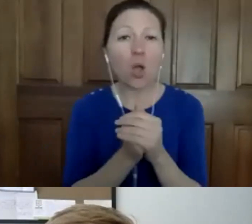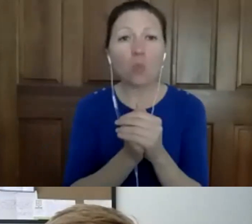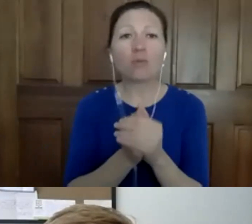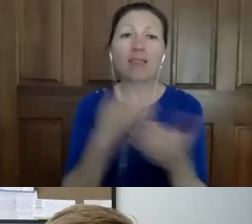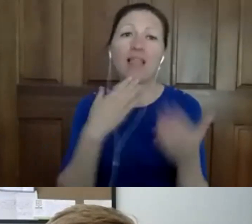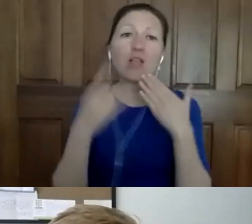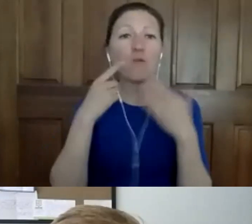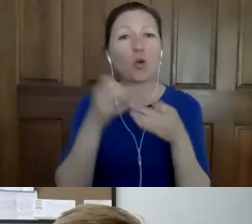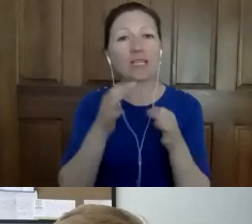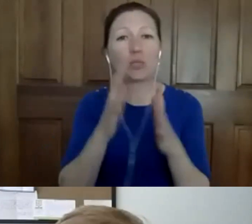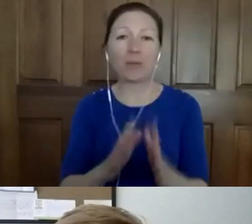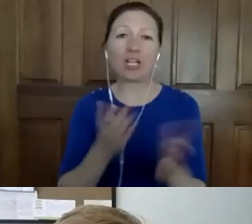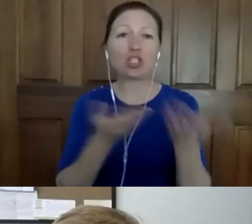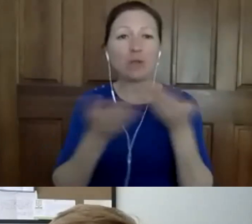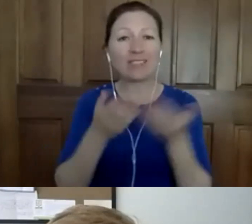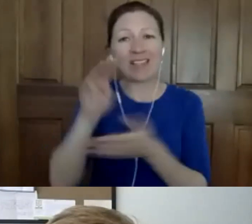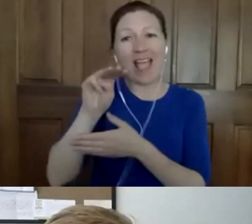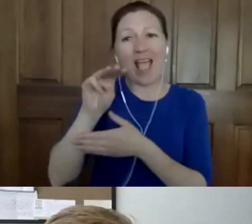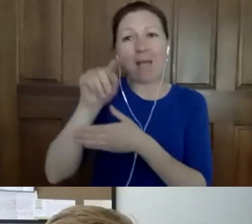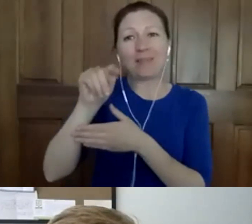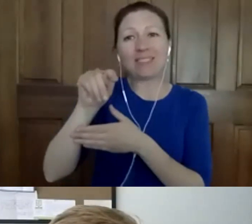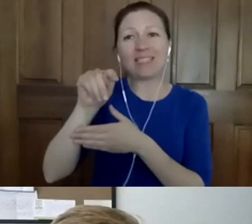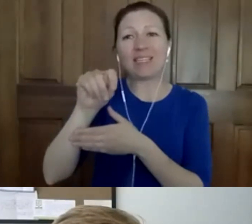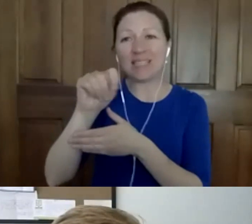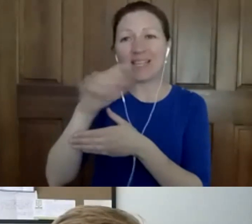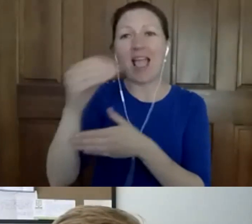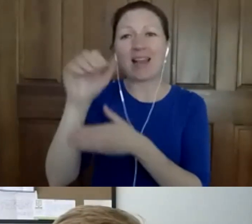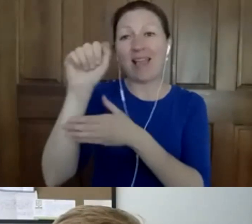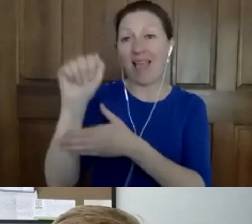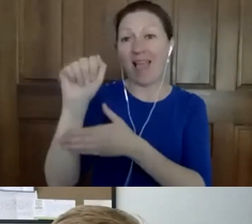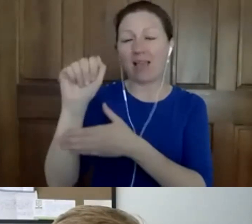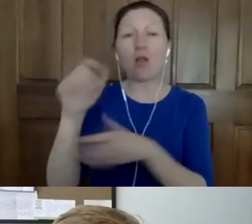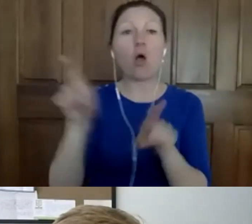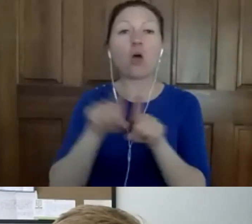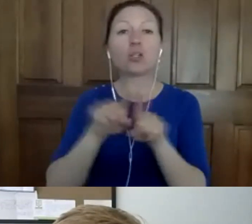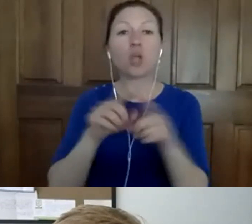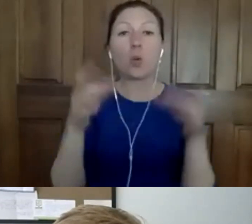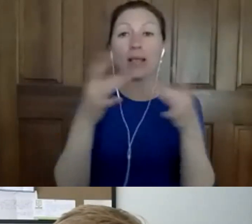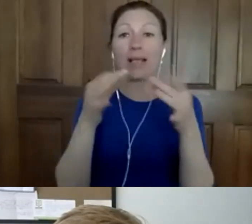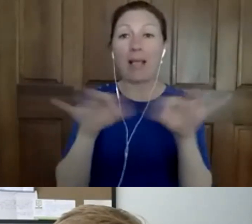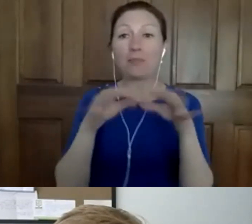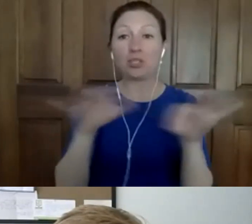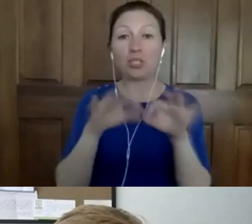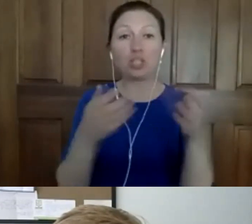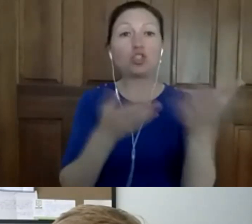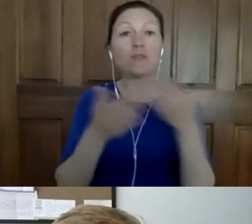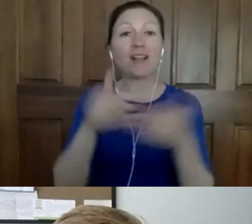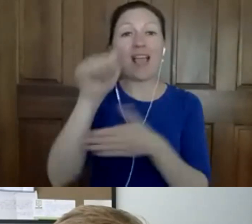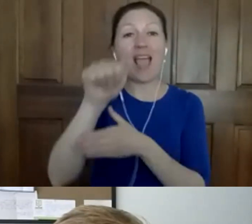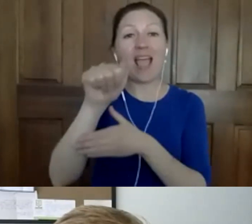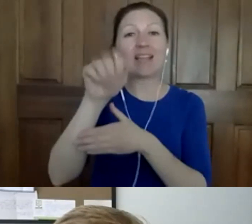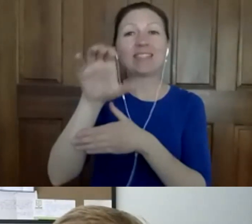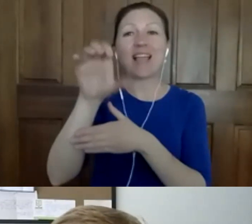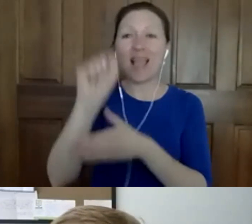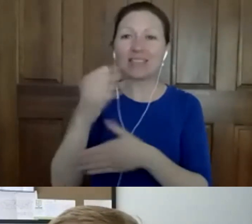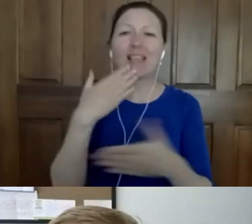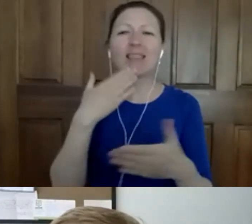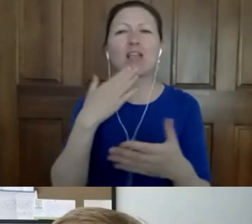service, MT and A and we also, our captioning service, ACS, thank you so much for working